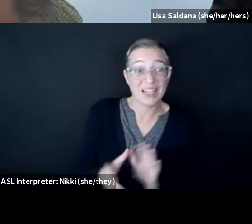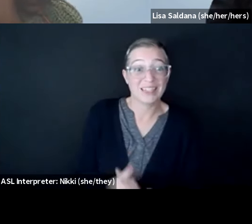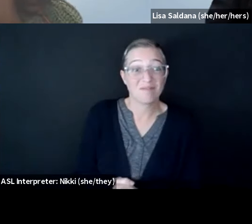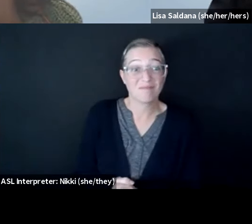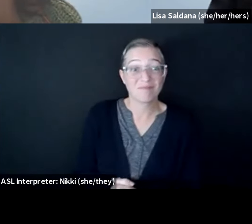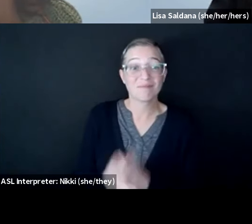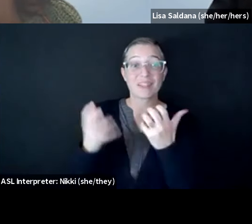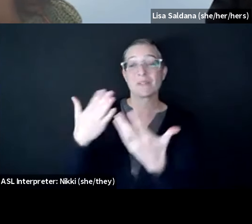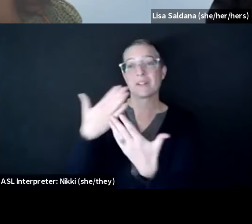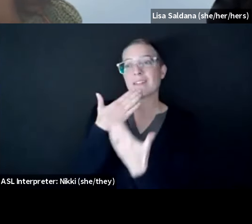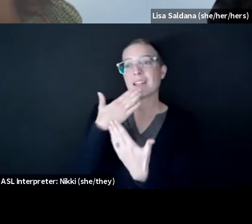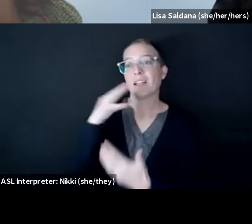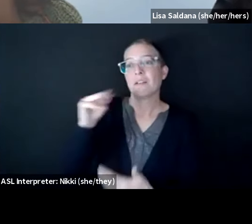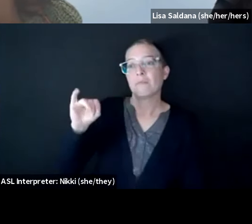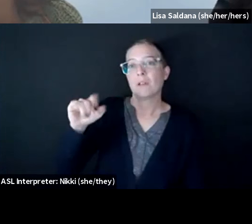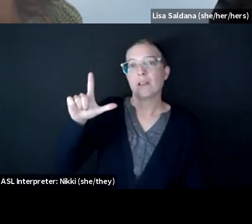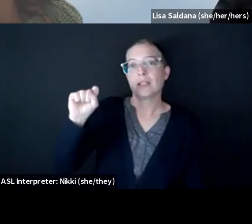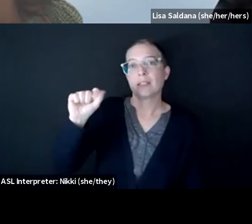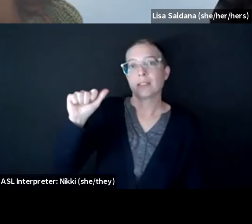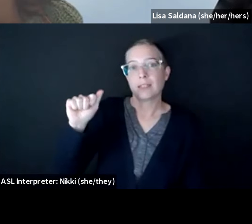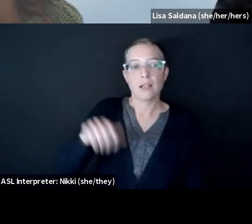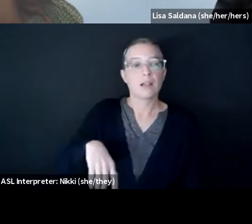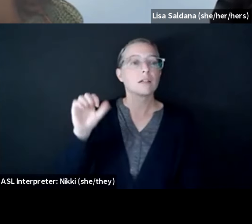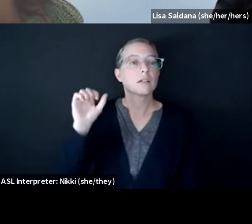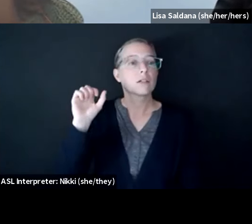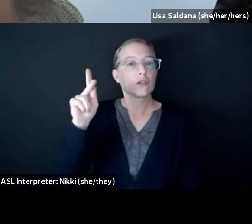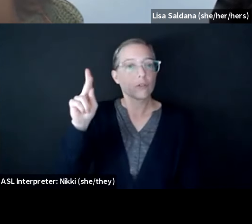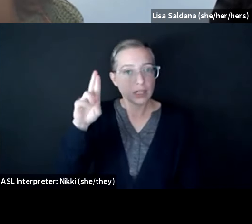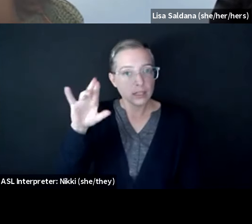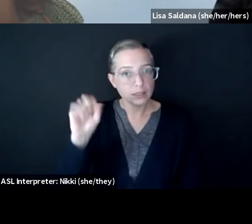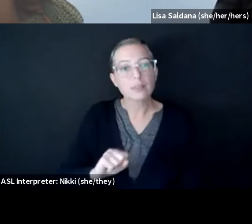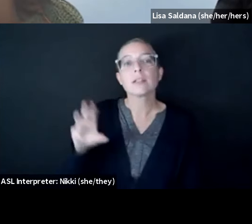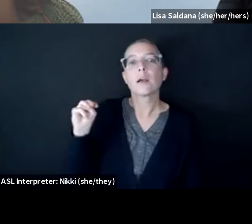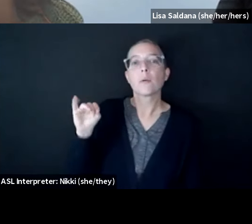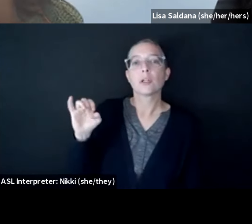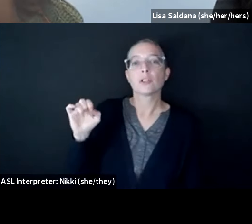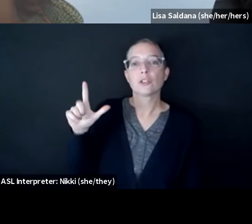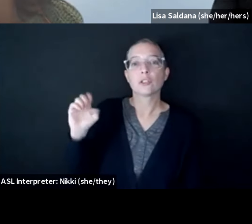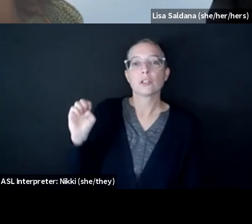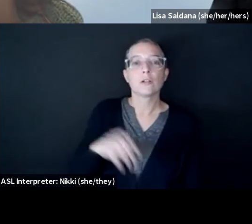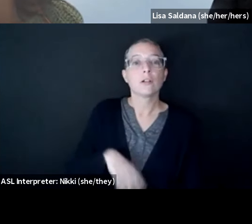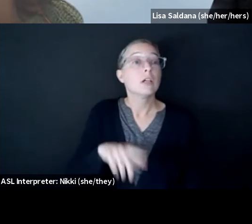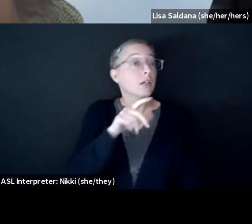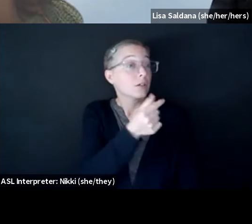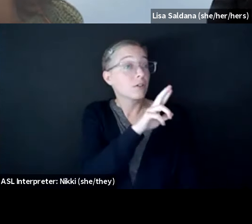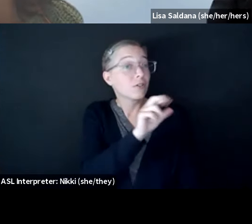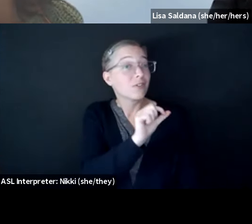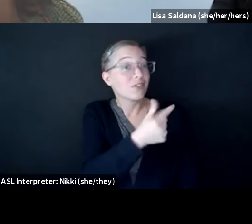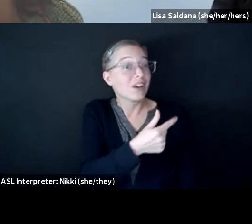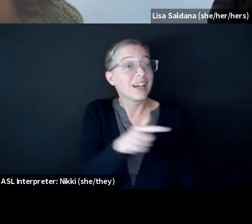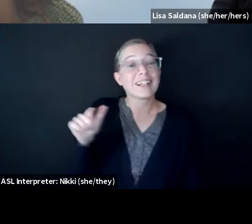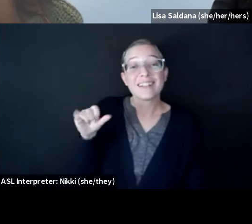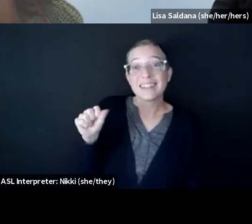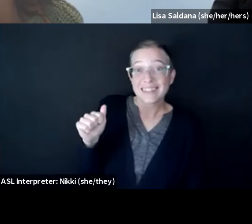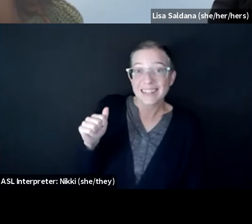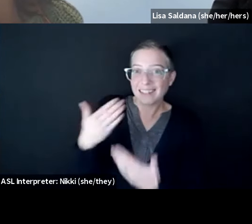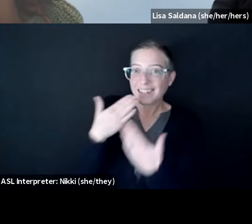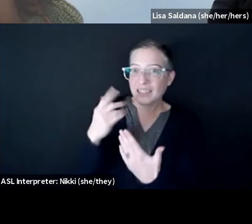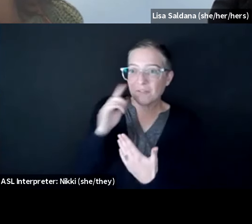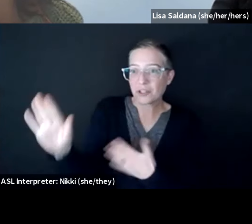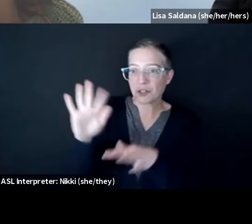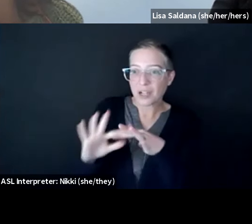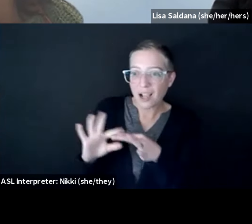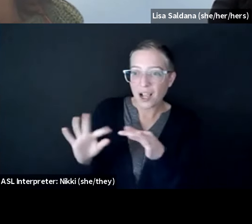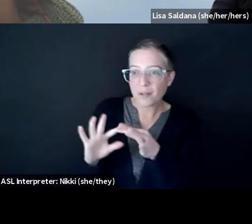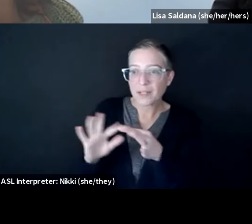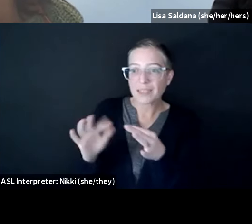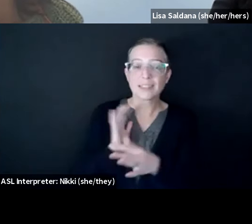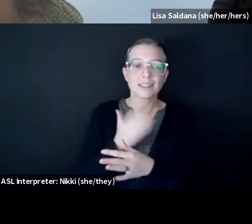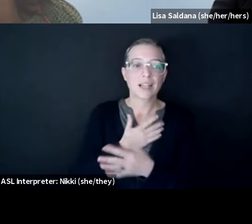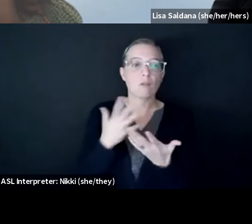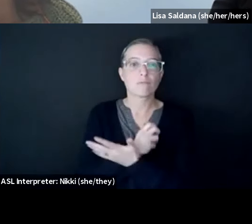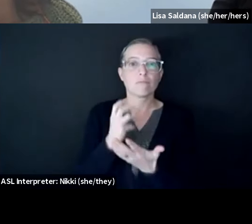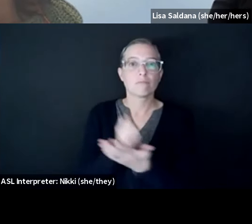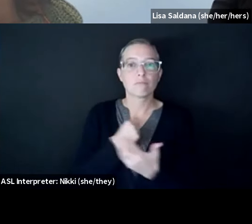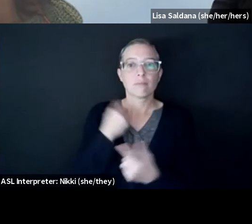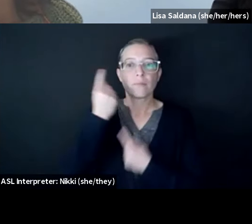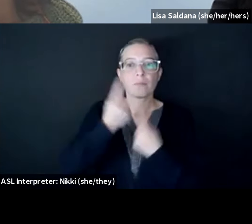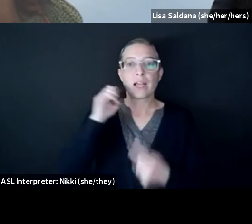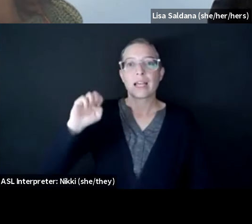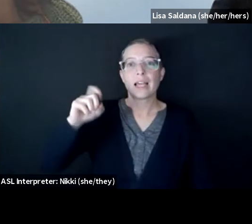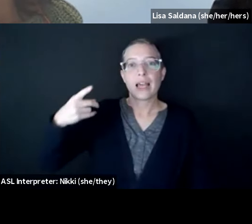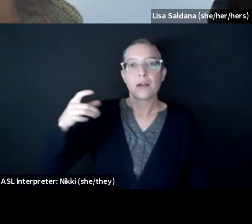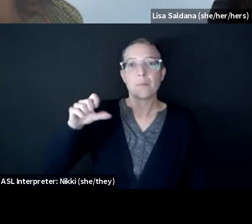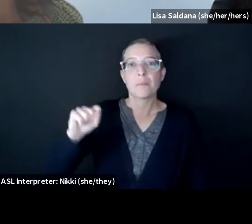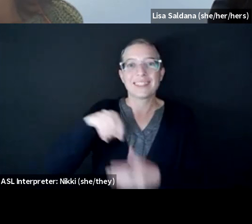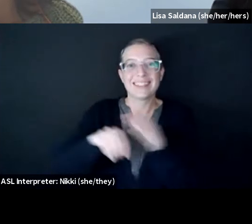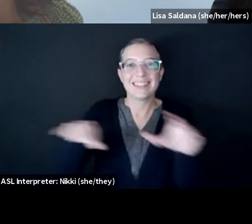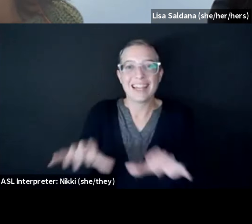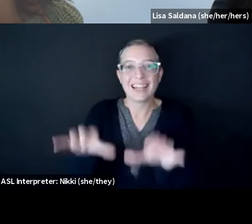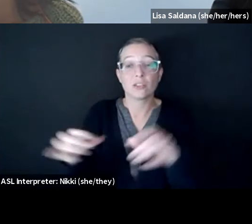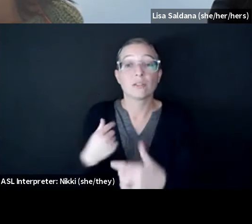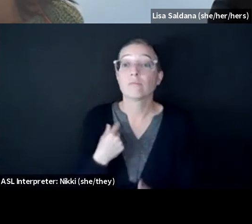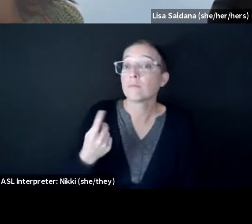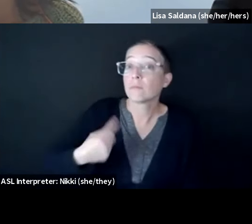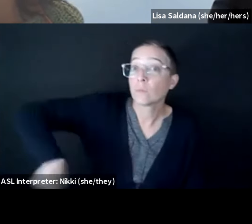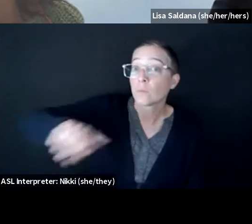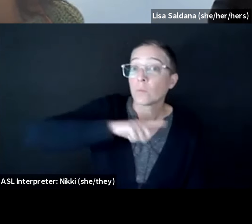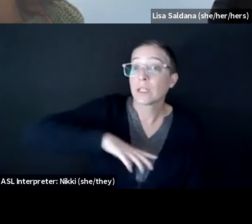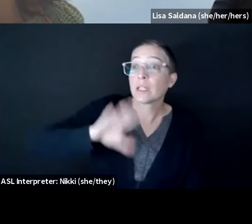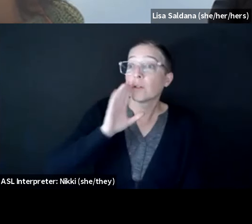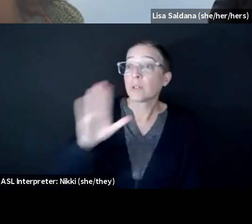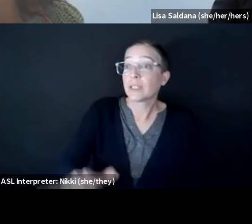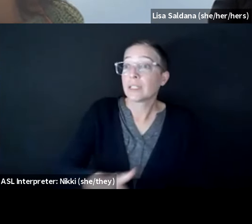Jane Mahoney: Melissa krista Michelle and then Greg and Lisa for your comments and the chance to get to think about episode in action, so we are now going to move to a break and.